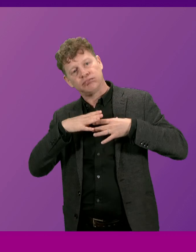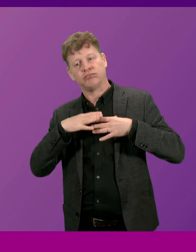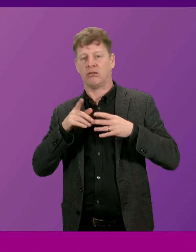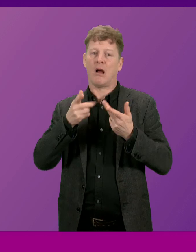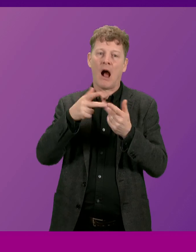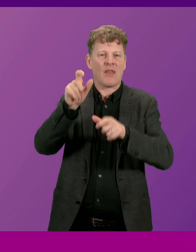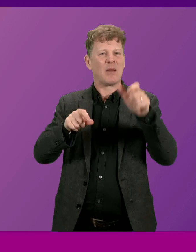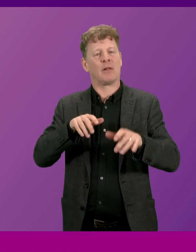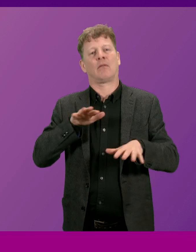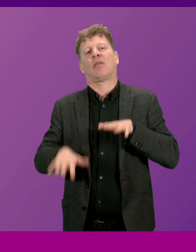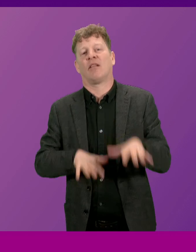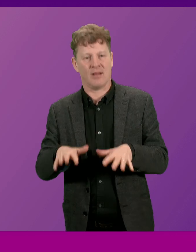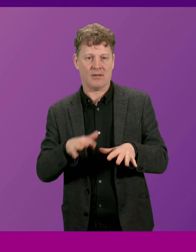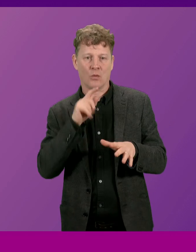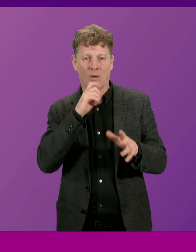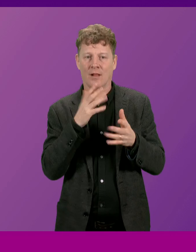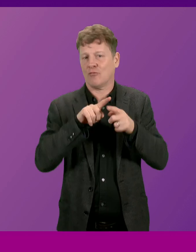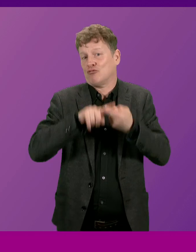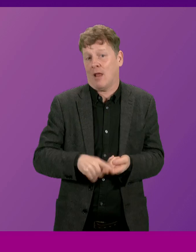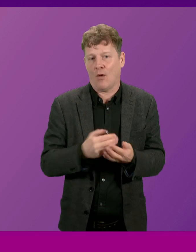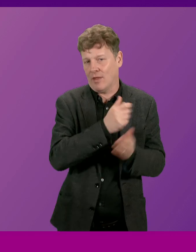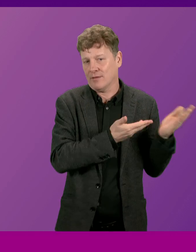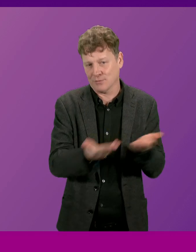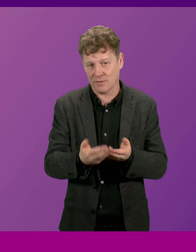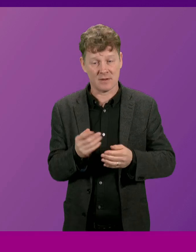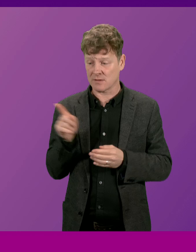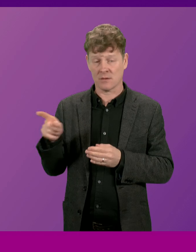I therefore associate myself very much with Mr Greene’s remarks. I assure him that the